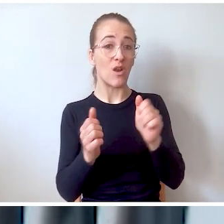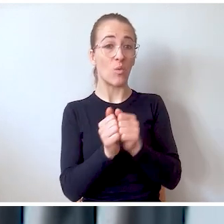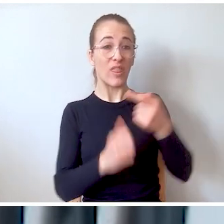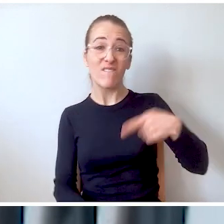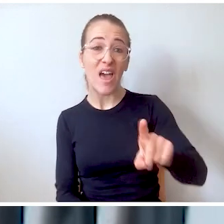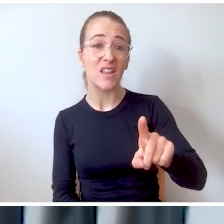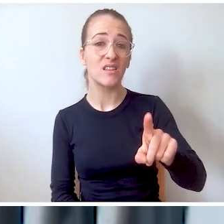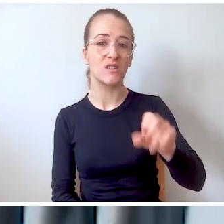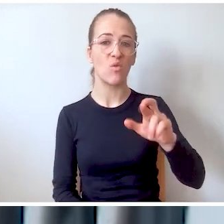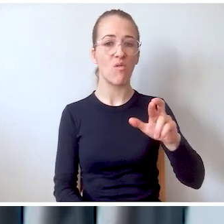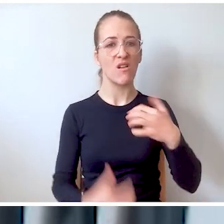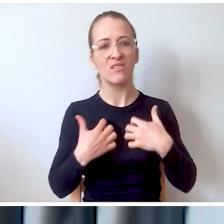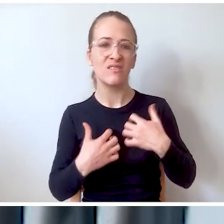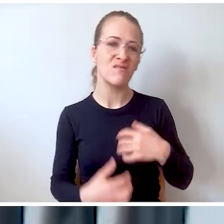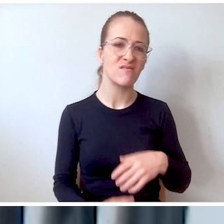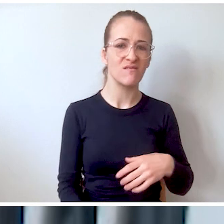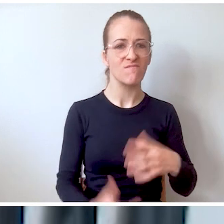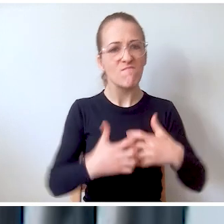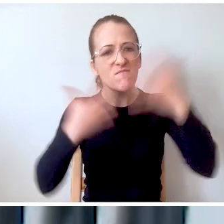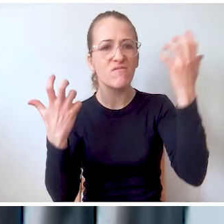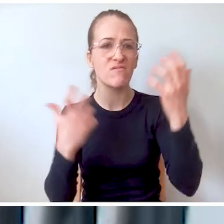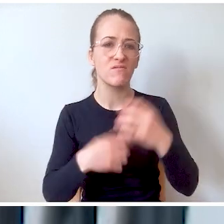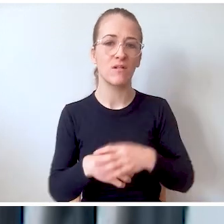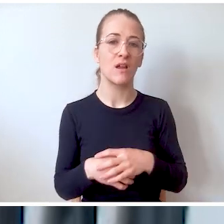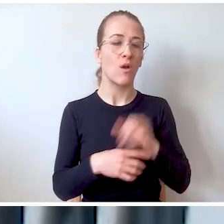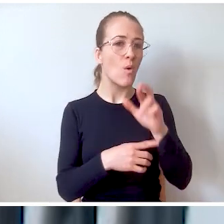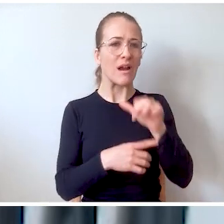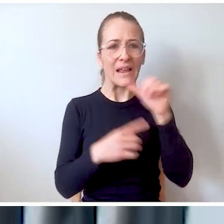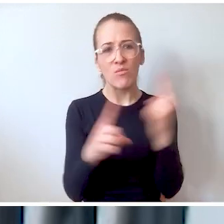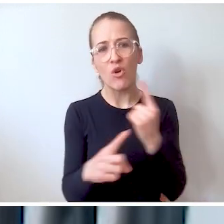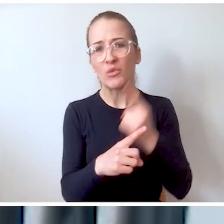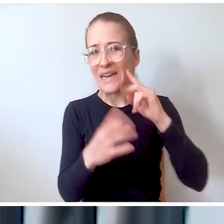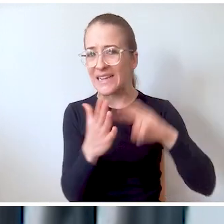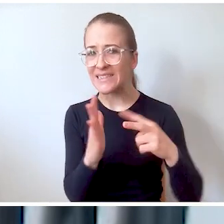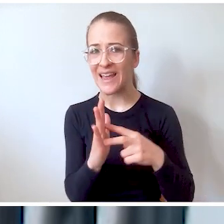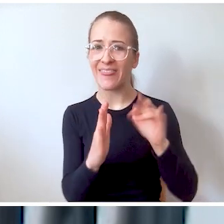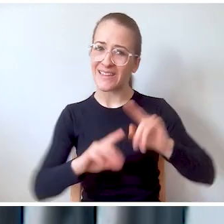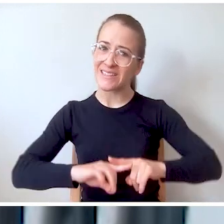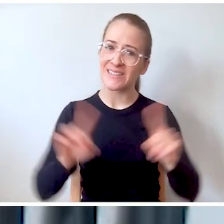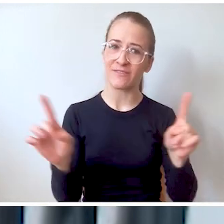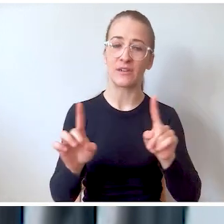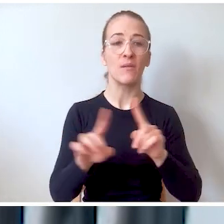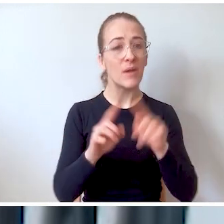or some kind of inappropriate intent, that's one thing, but everybody makes mistakes.